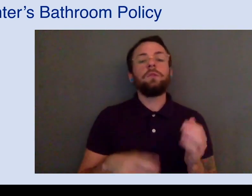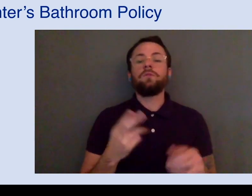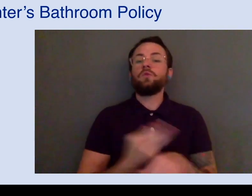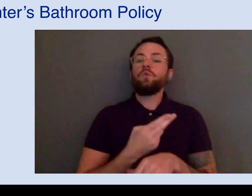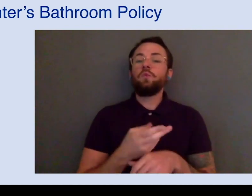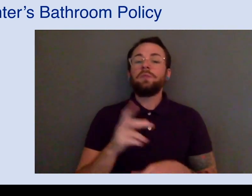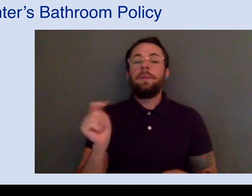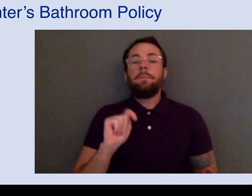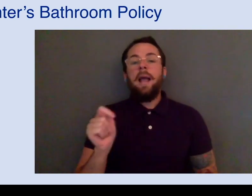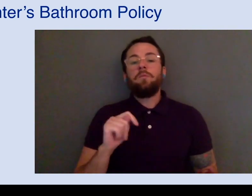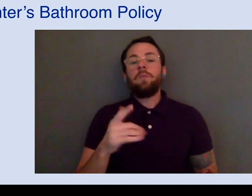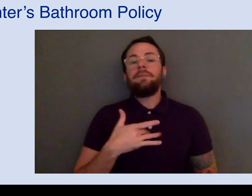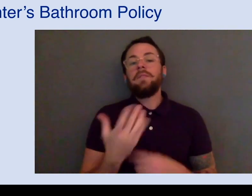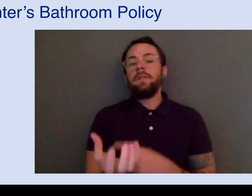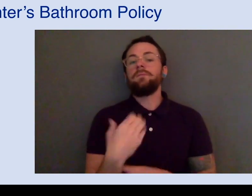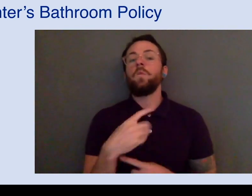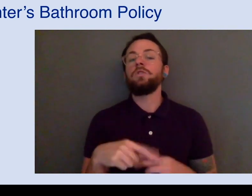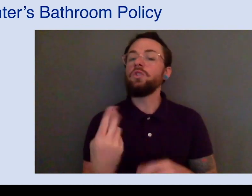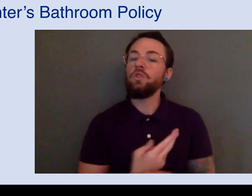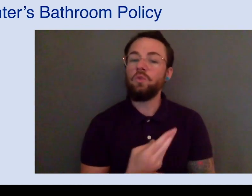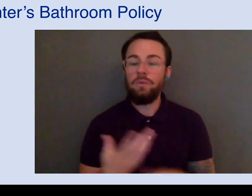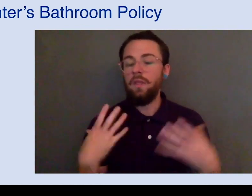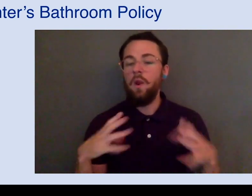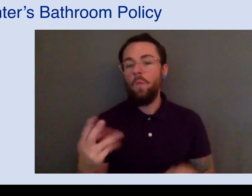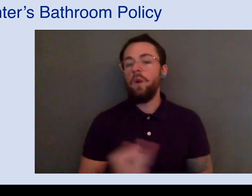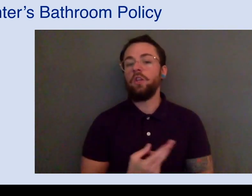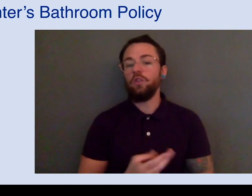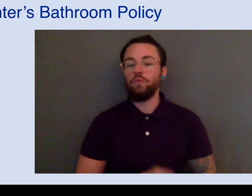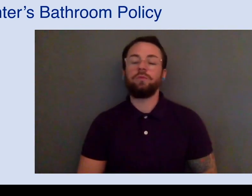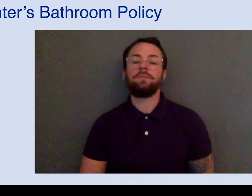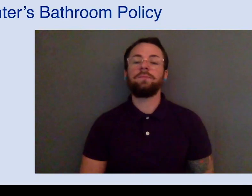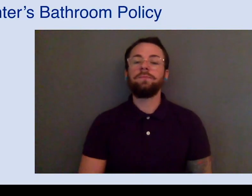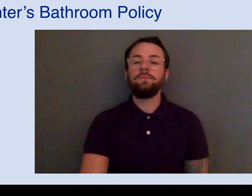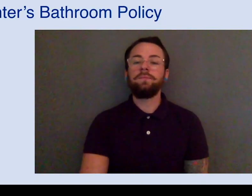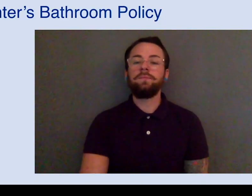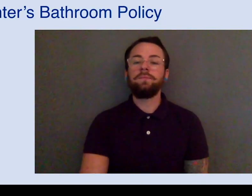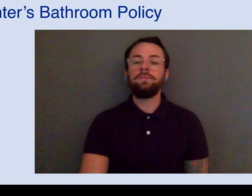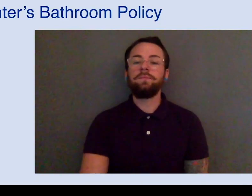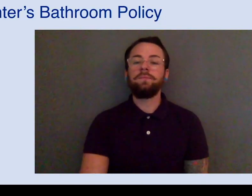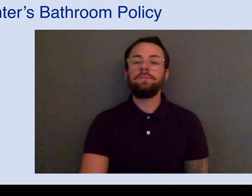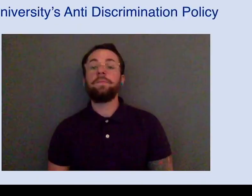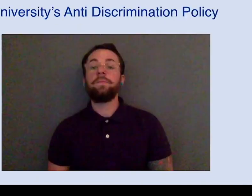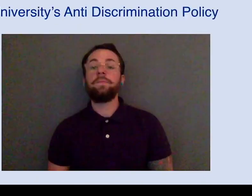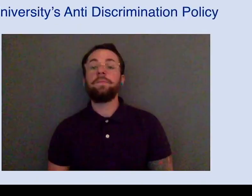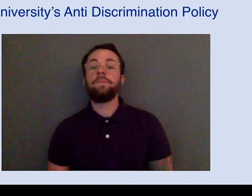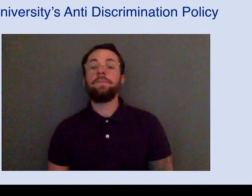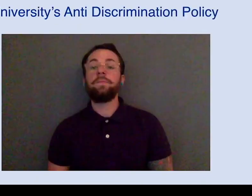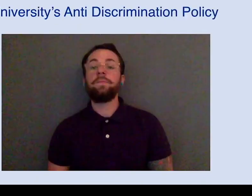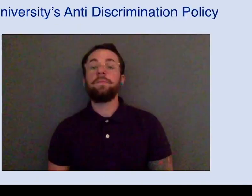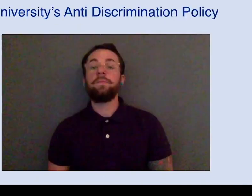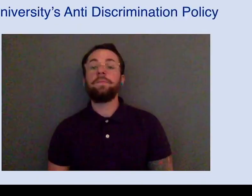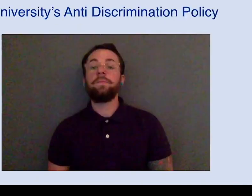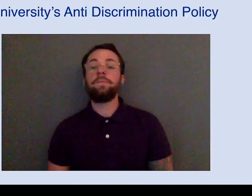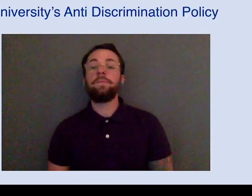So consider your bathrooms at your school institution. See if you can change them to being gender neutral.